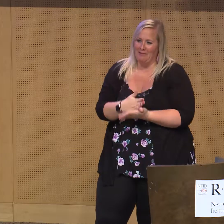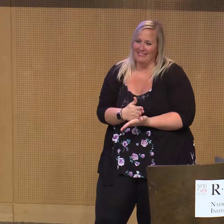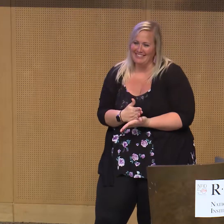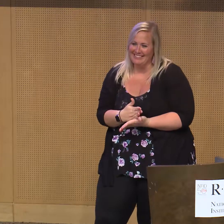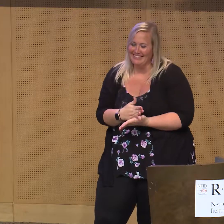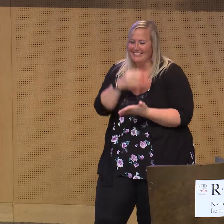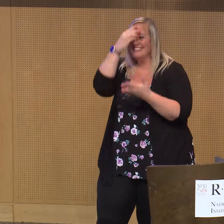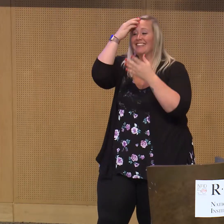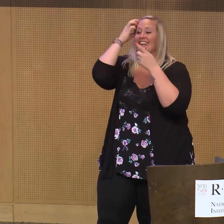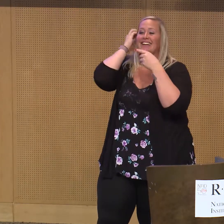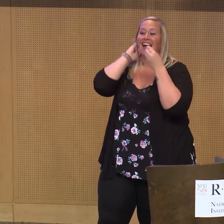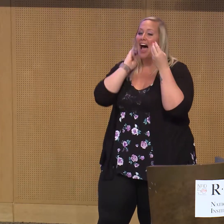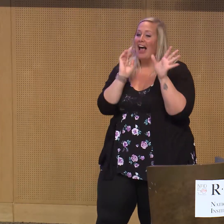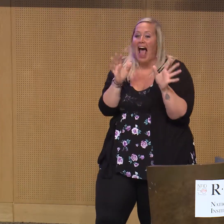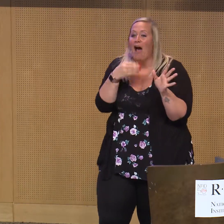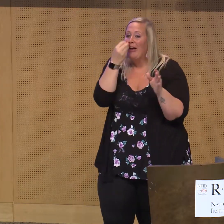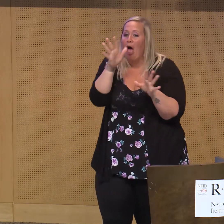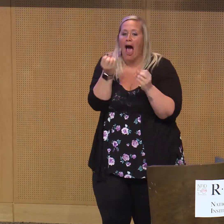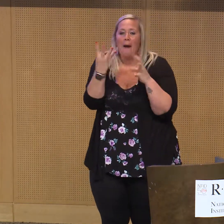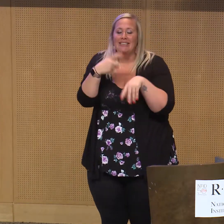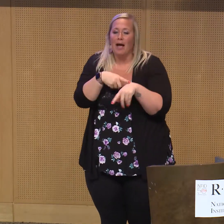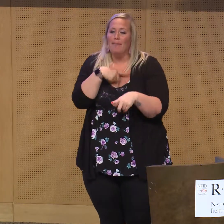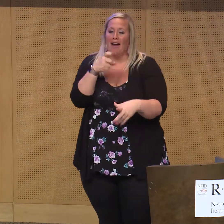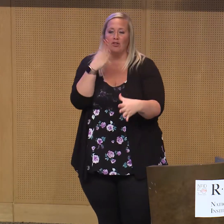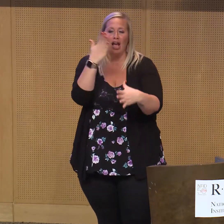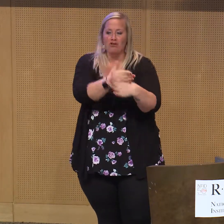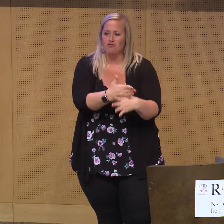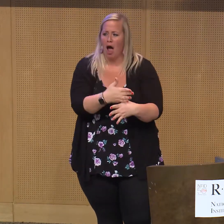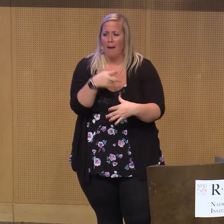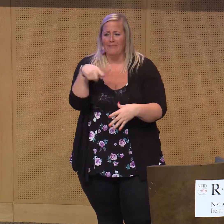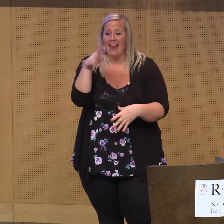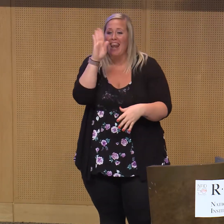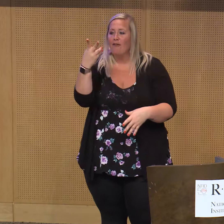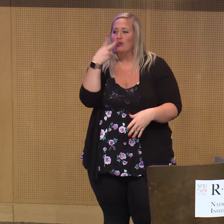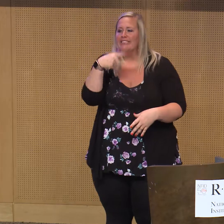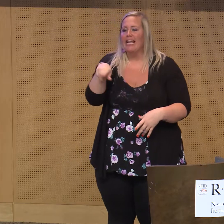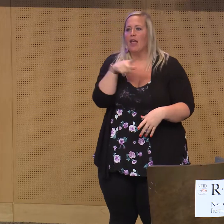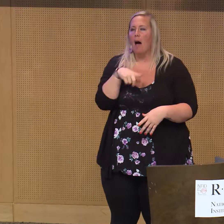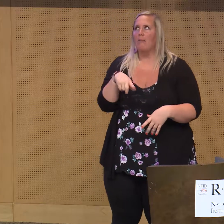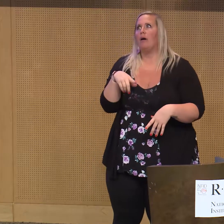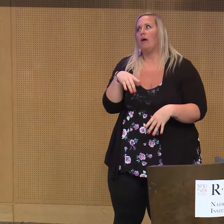I'll politely ask them to please stop that. I don't care how many times I have to ask someone